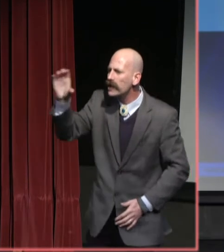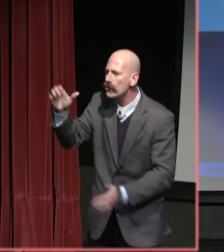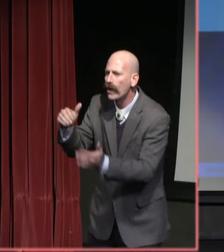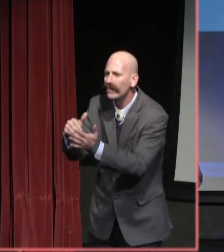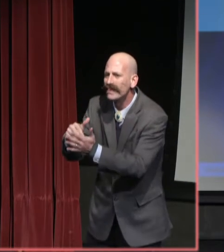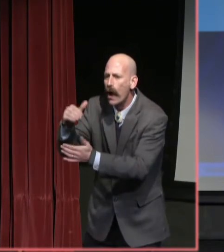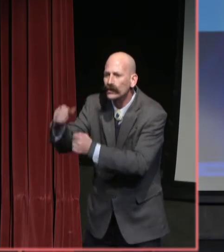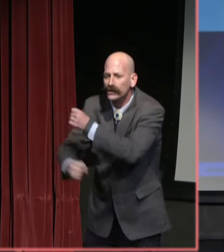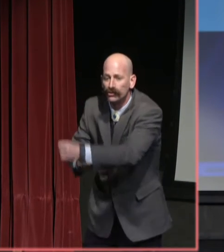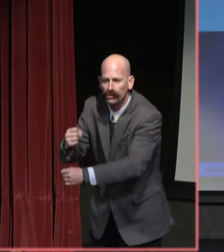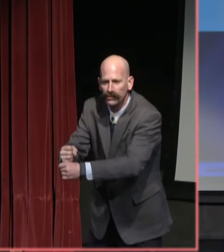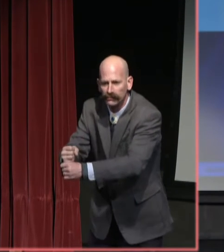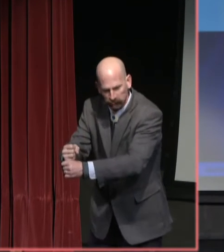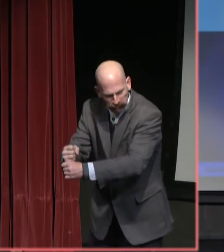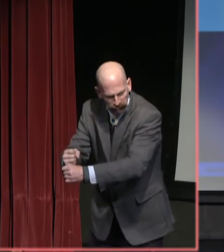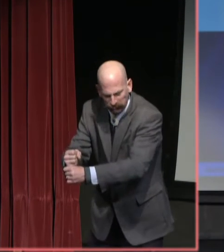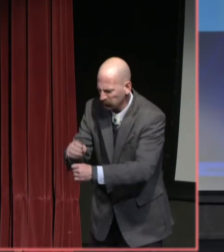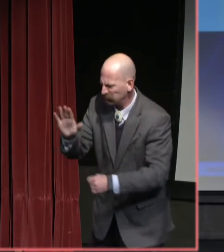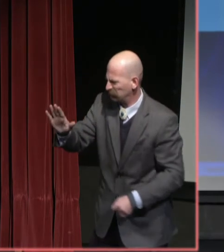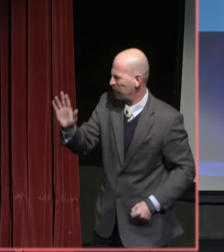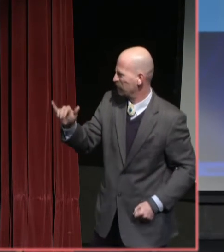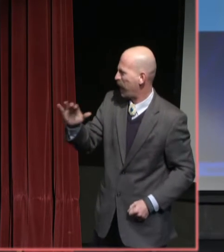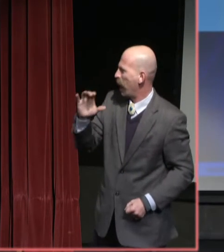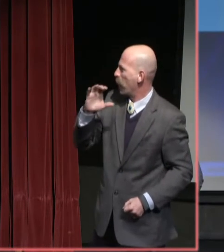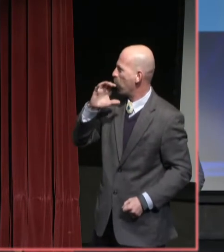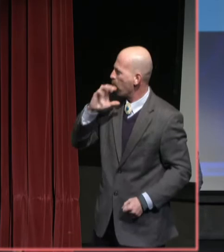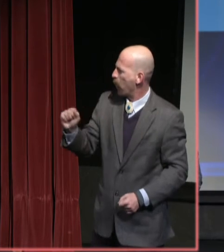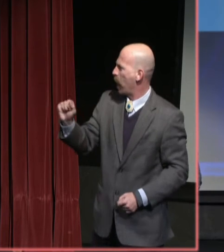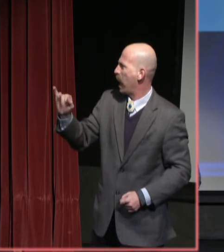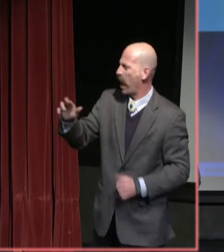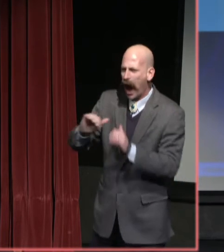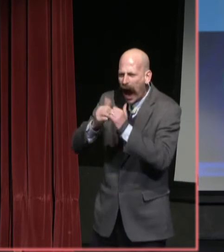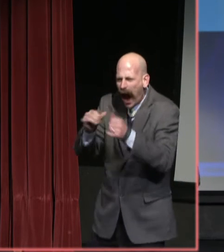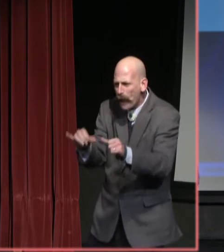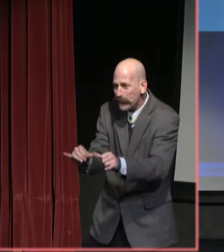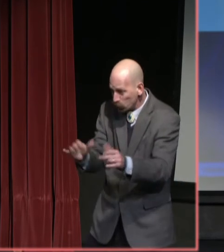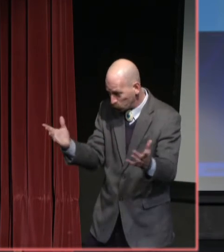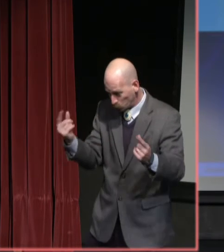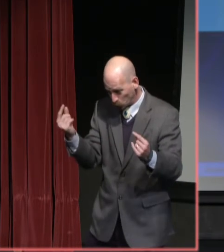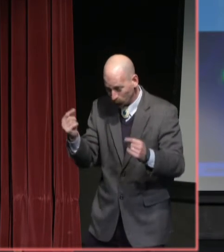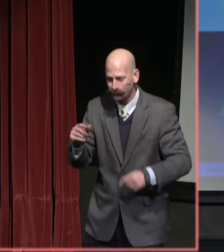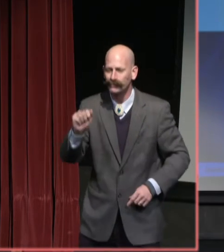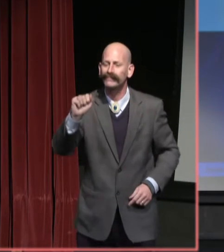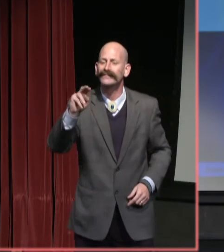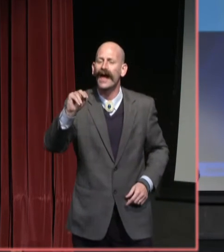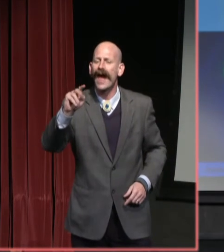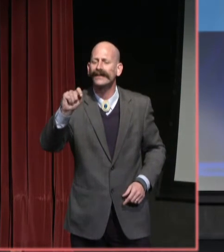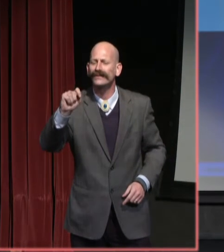How do we do that, how do we measure the air so long ago? We go down to Antarctica and we collect ice